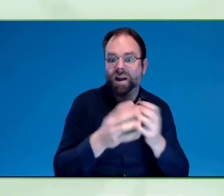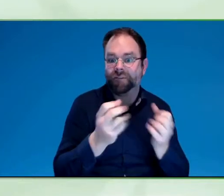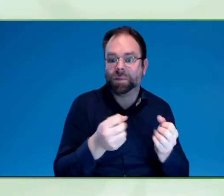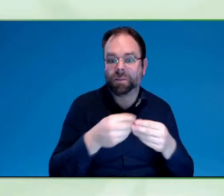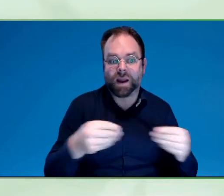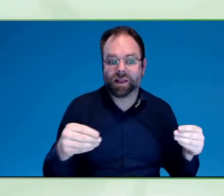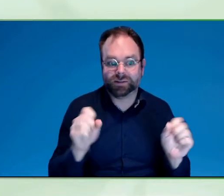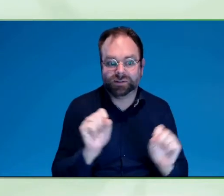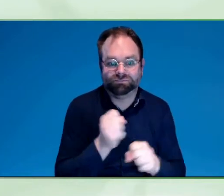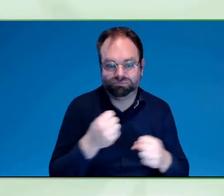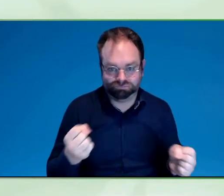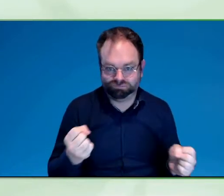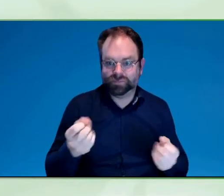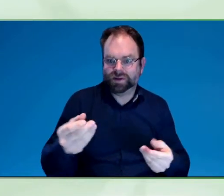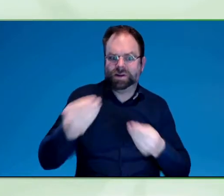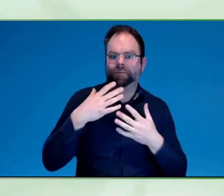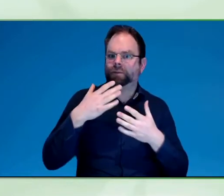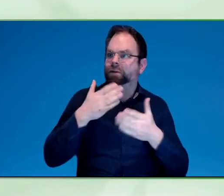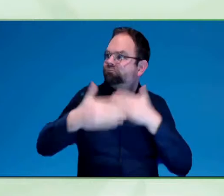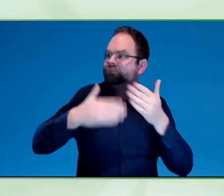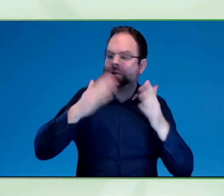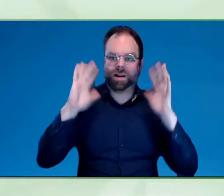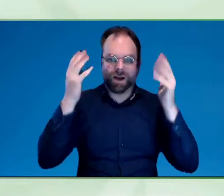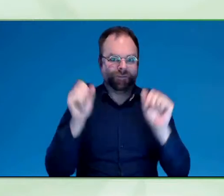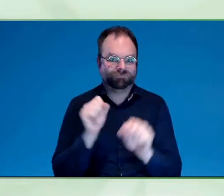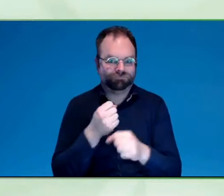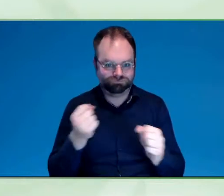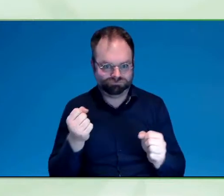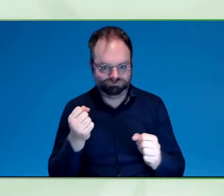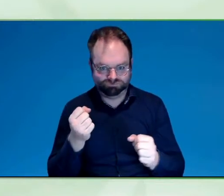schools, everything, innovators, personal assistants, but if you cannot make the education